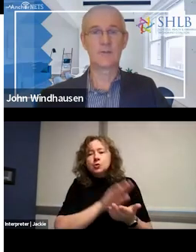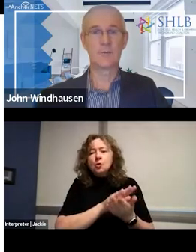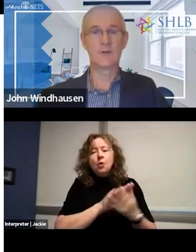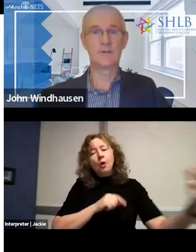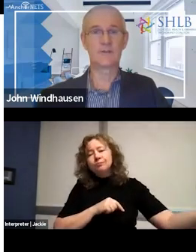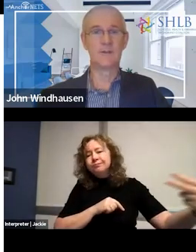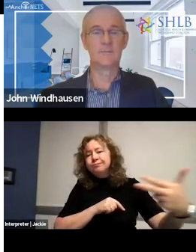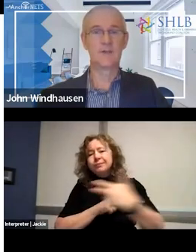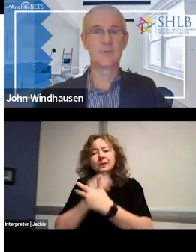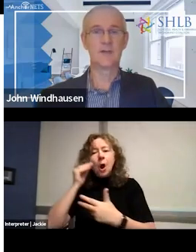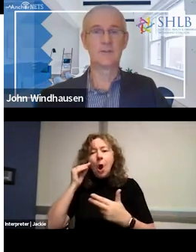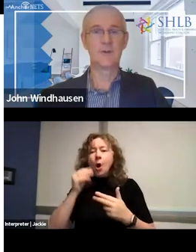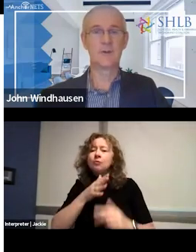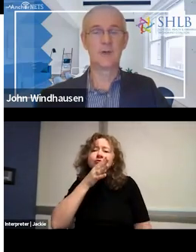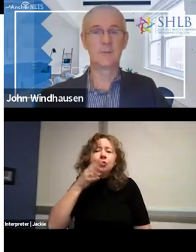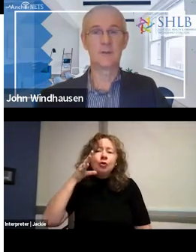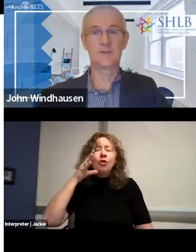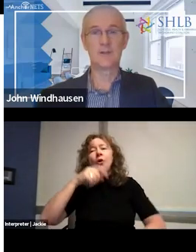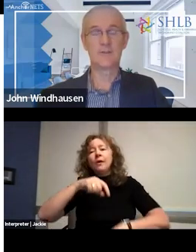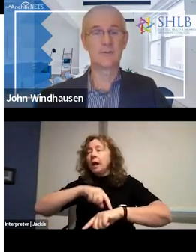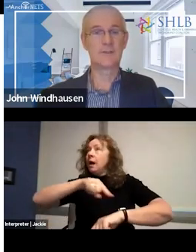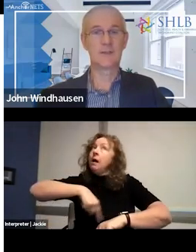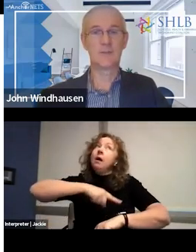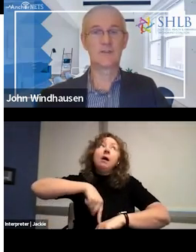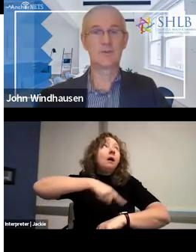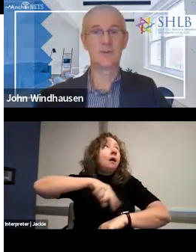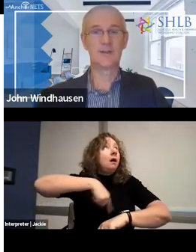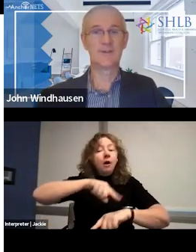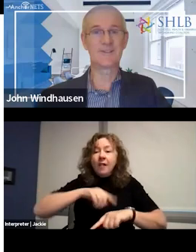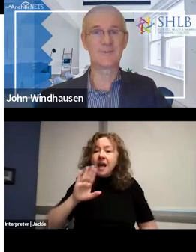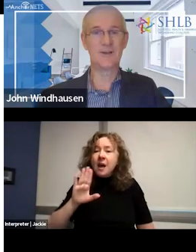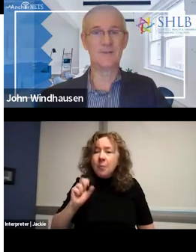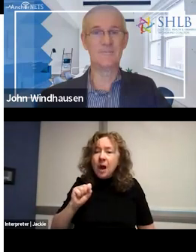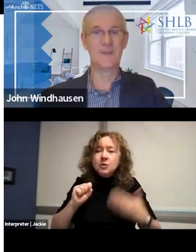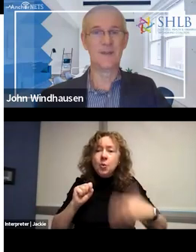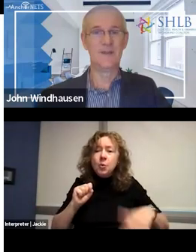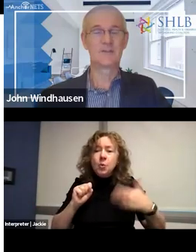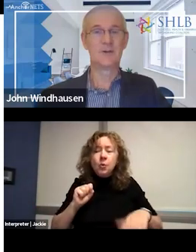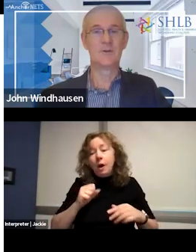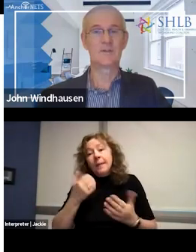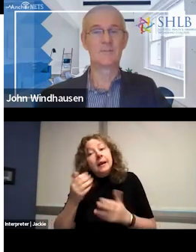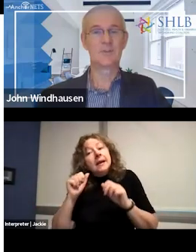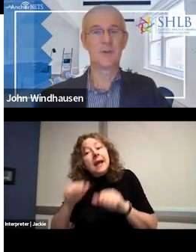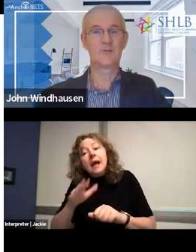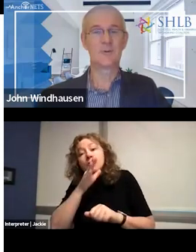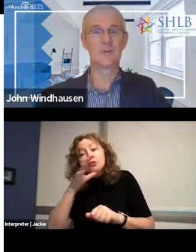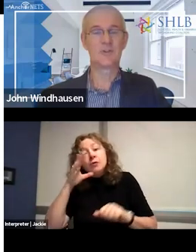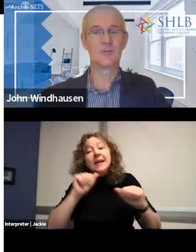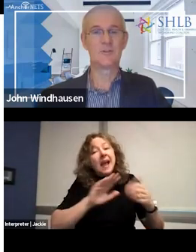John Windhausen: It's often talked about in rural areas where these bus rides are very long, but this also can take place in urban areas as well.